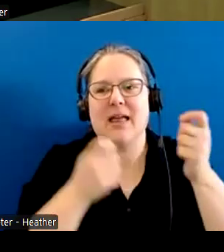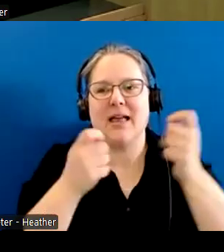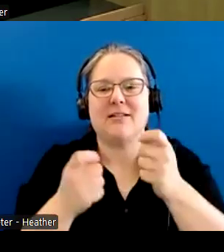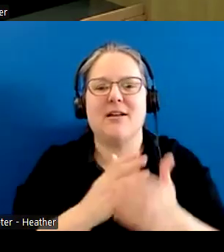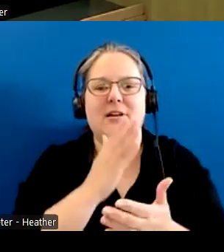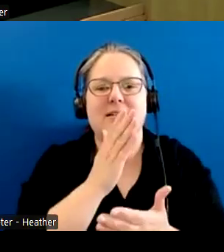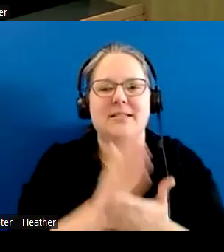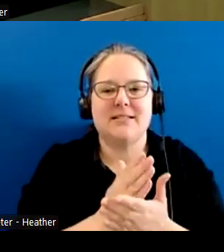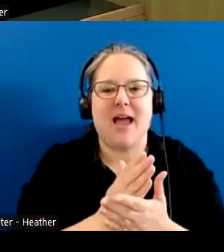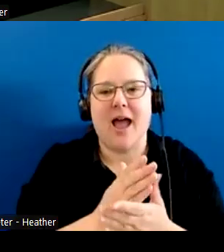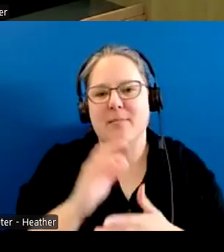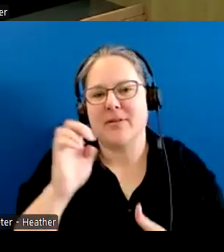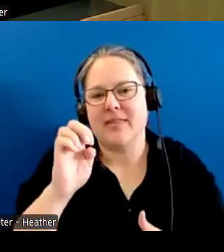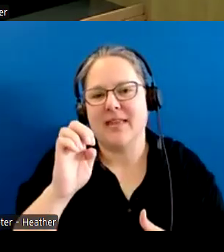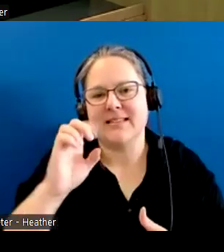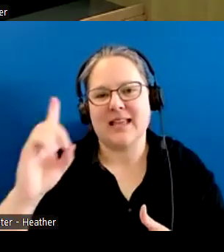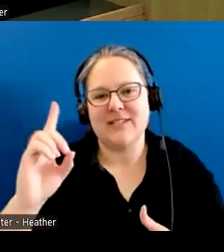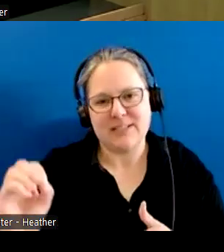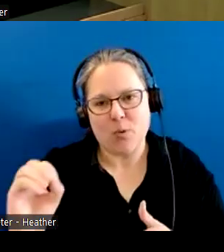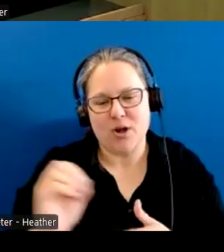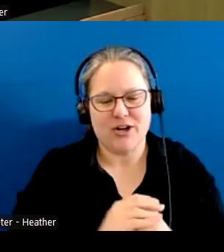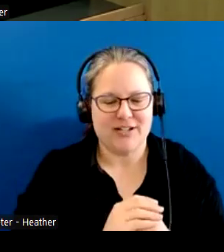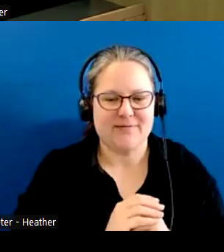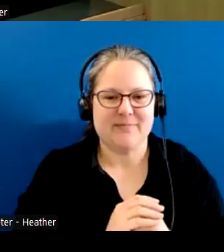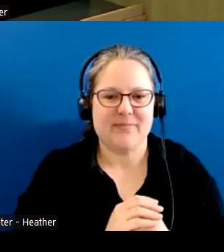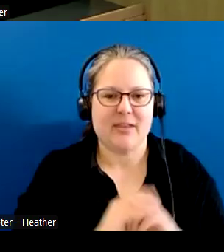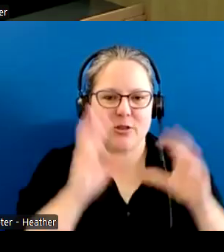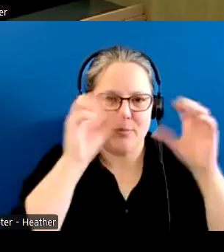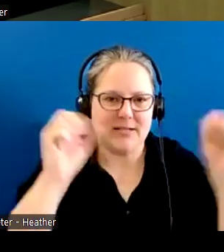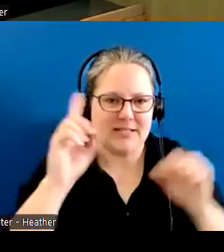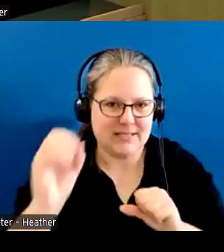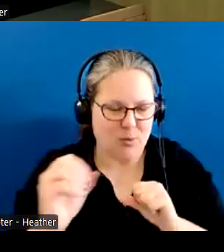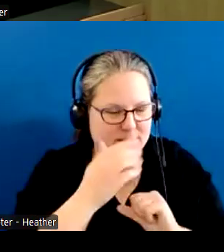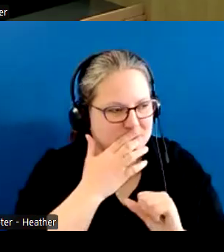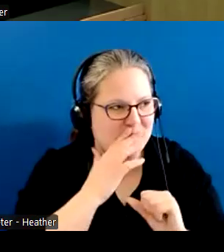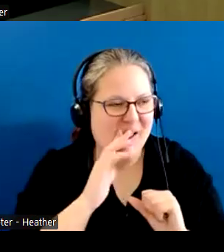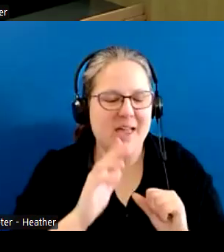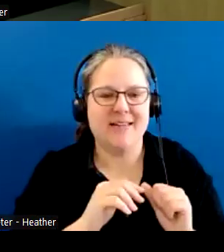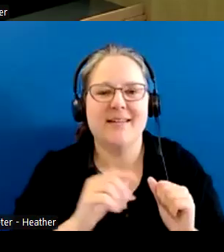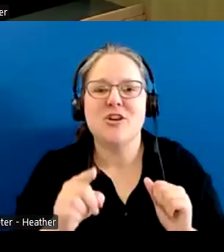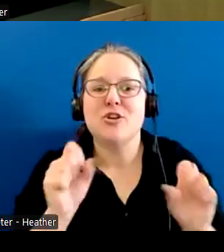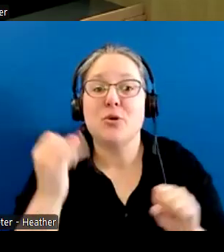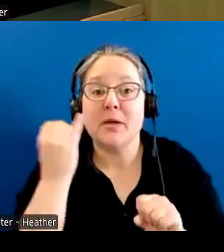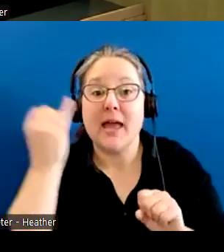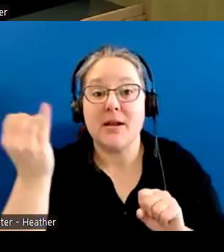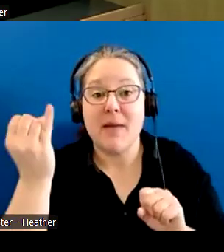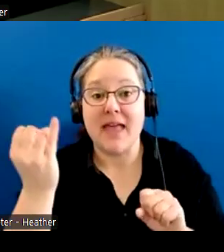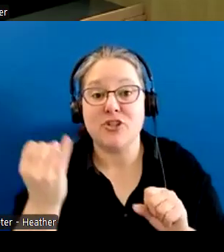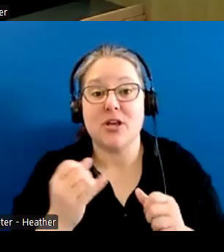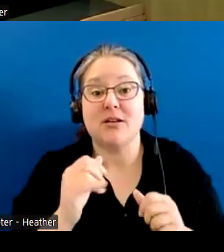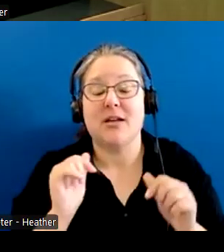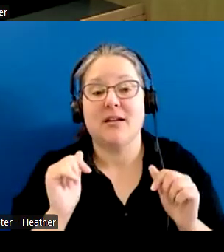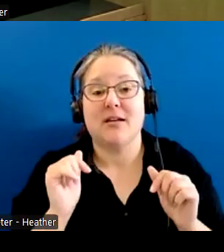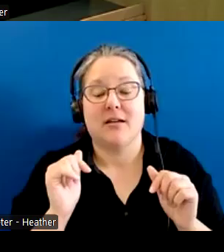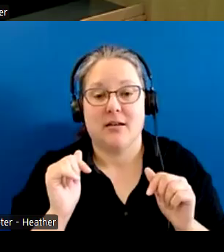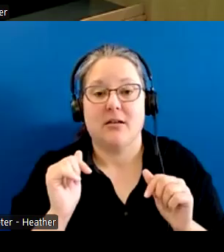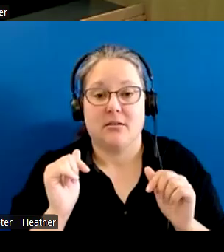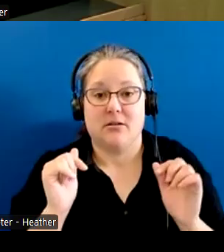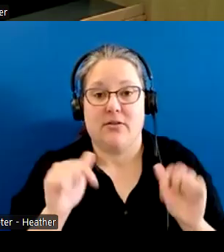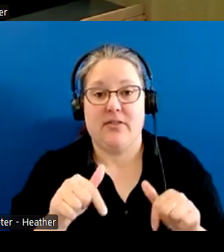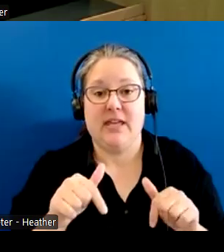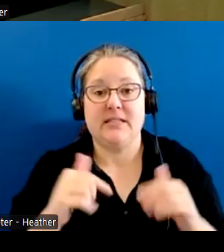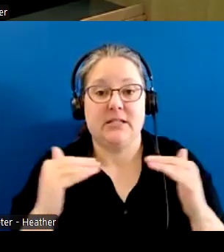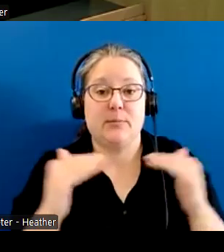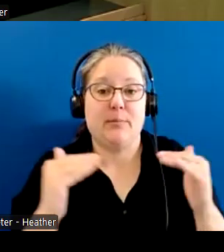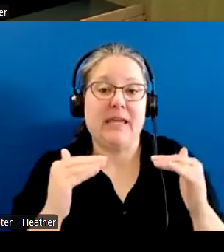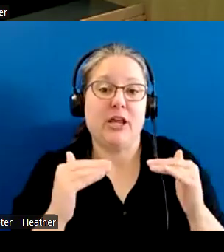executive disorder so um so so you can imagine um this is sidelined peer review to some degree but